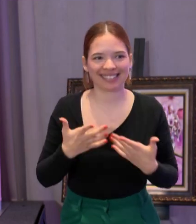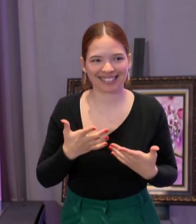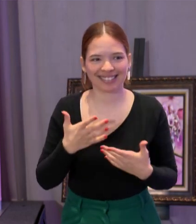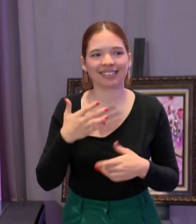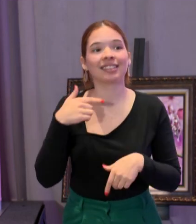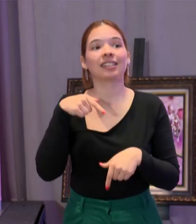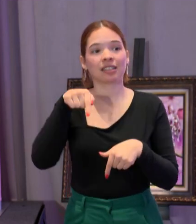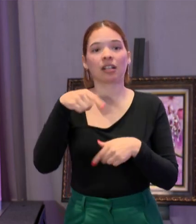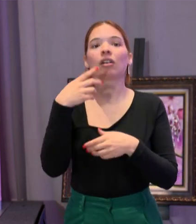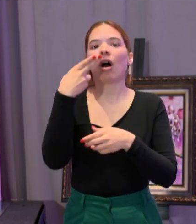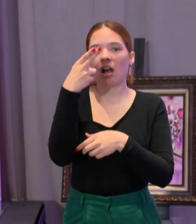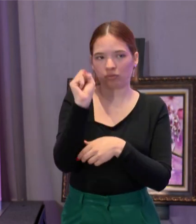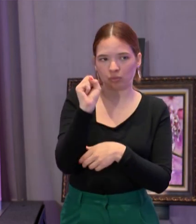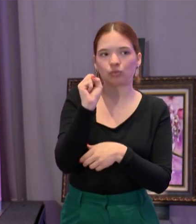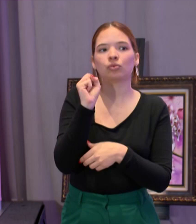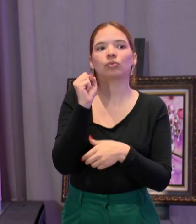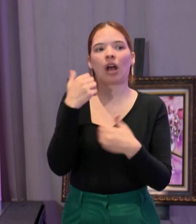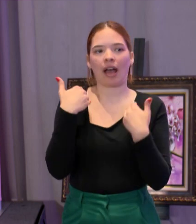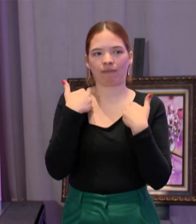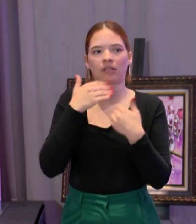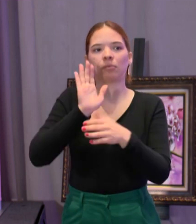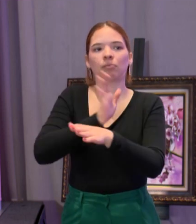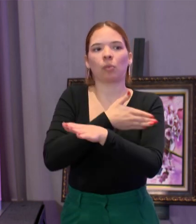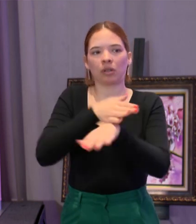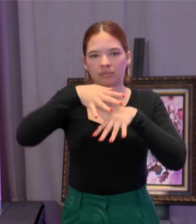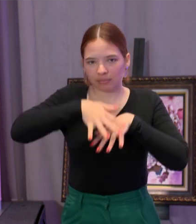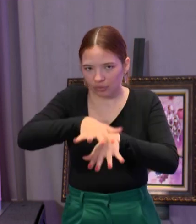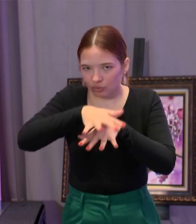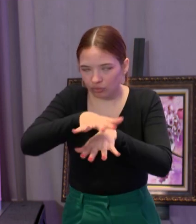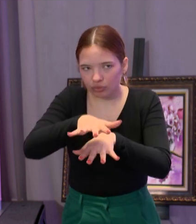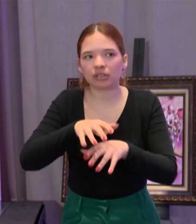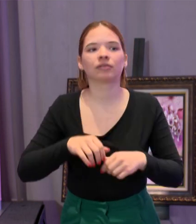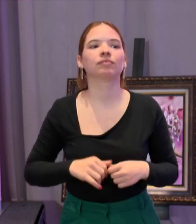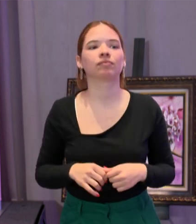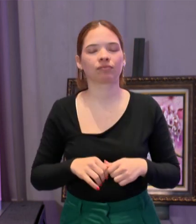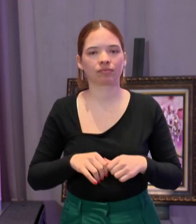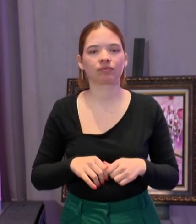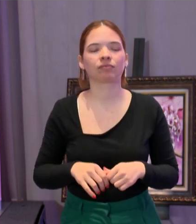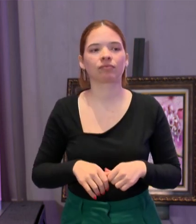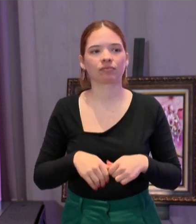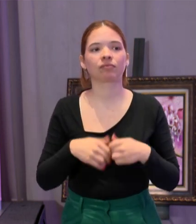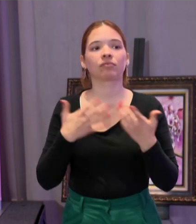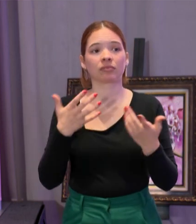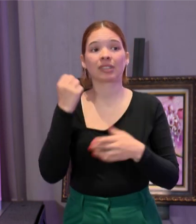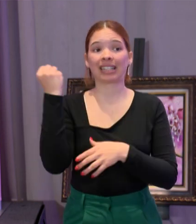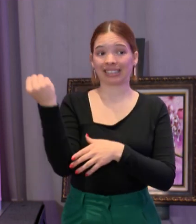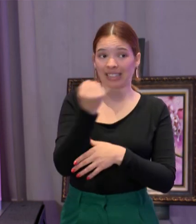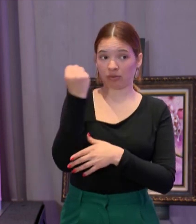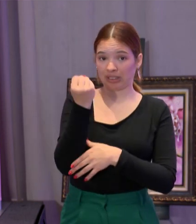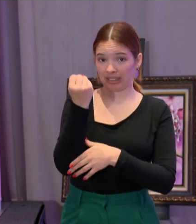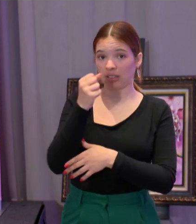MARCHING BANDS. SO MAKE SURE THAT YOU ARE HERE WITH US, ALONG THE PARADE ROUTE ON SATURDAY, APRIL 15th.